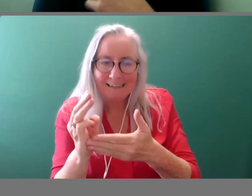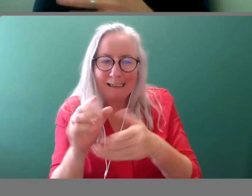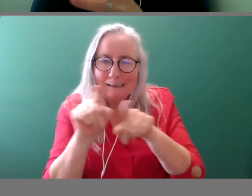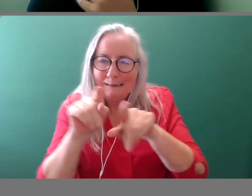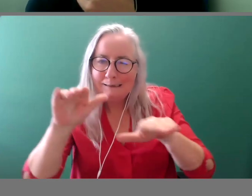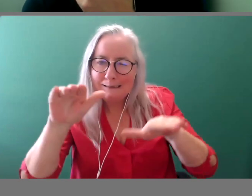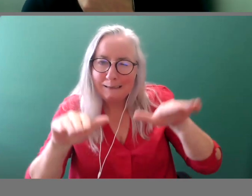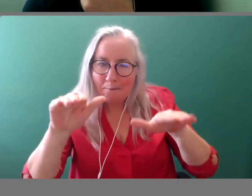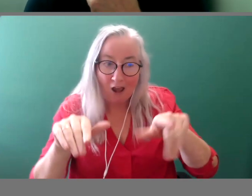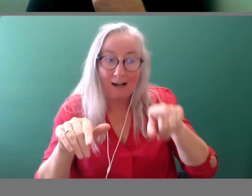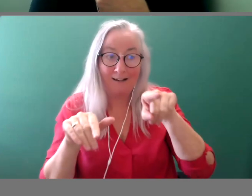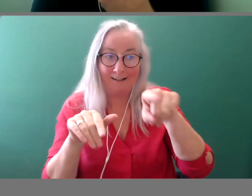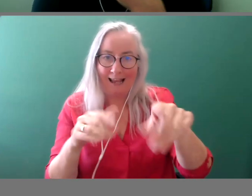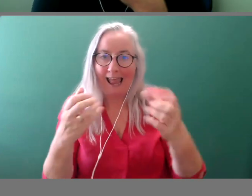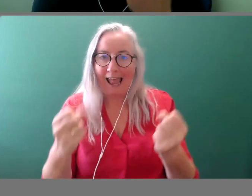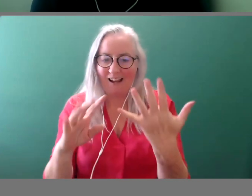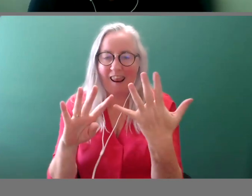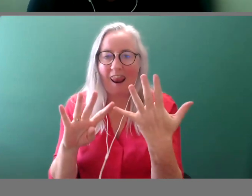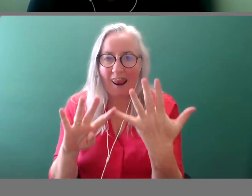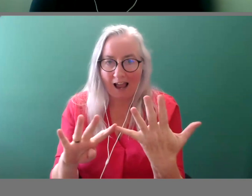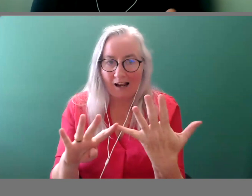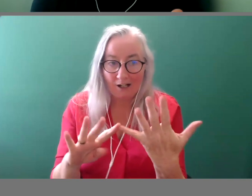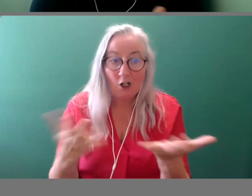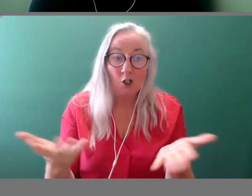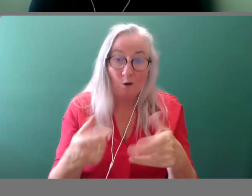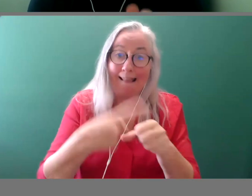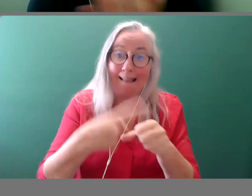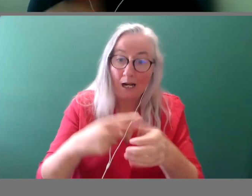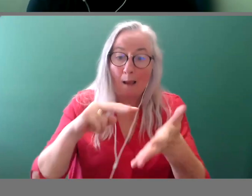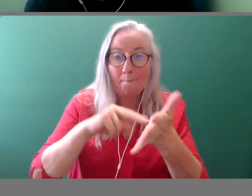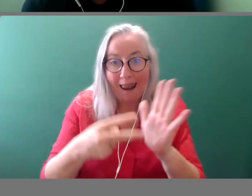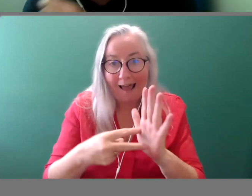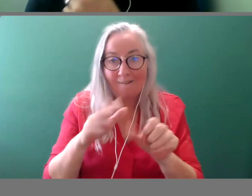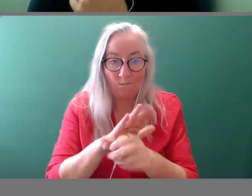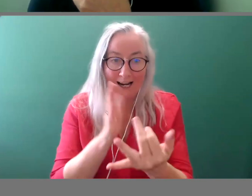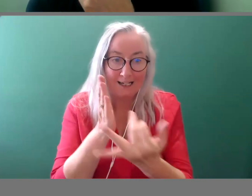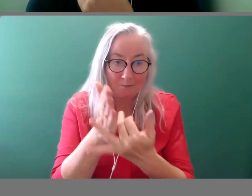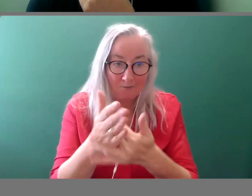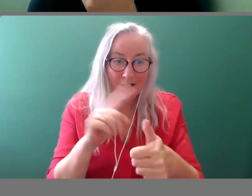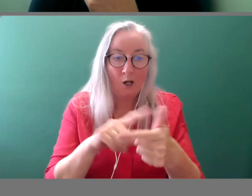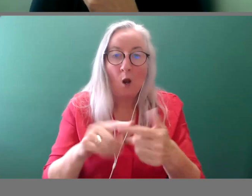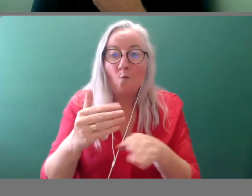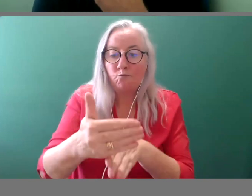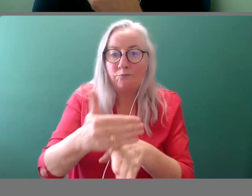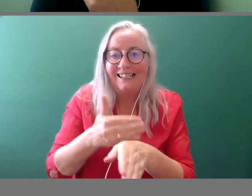nine in this case. So there is the planning for accessibility. Pre-visit information. Again there